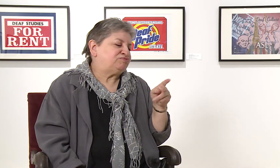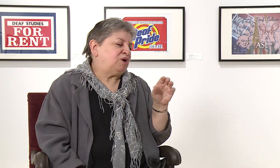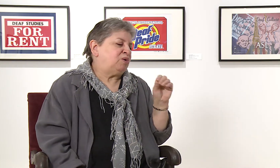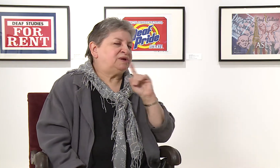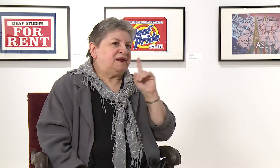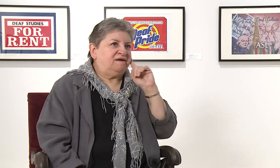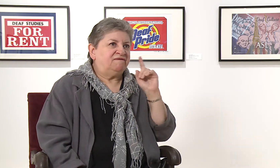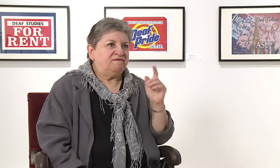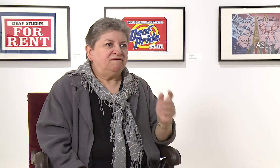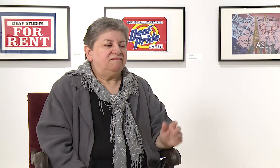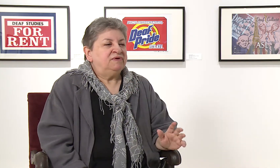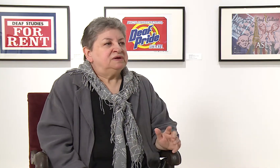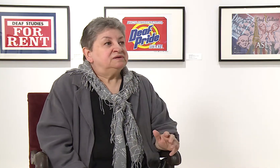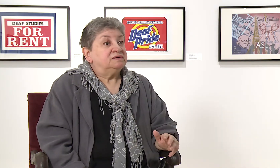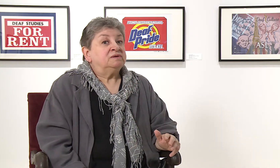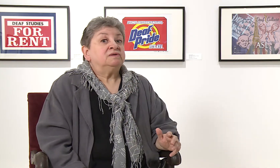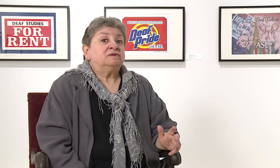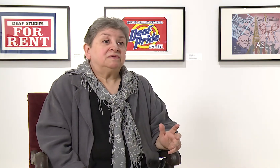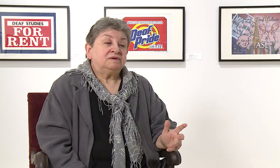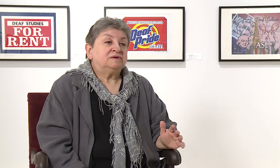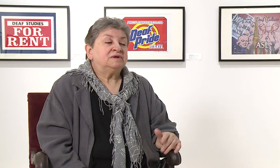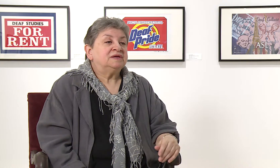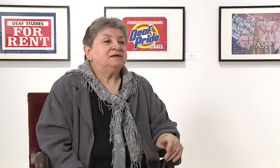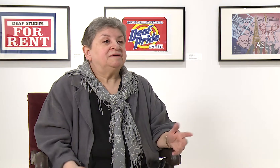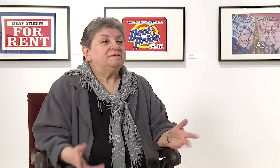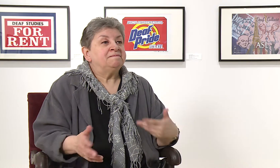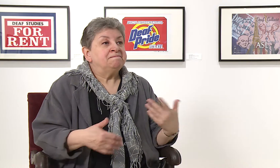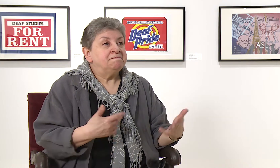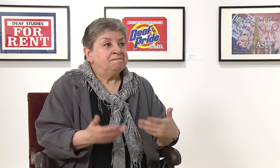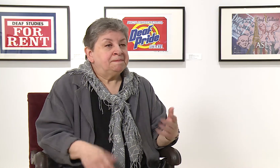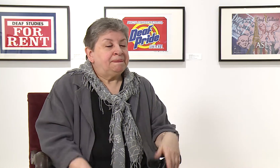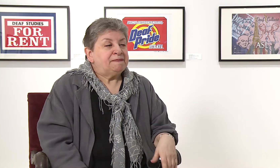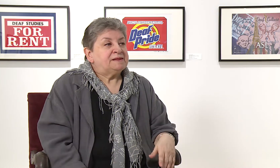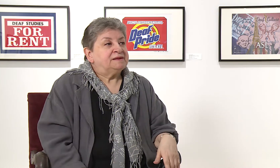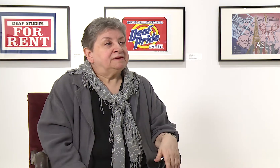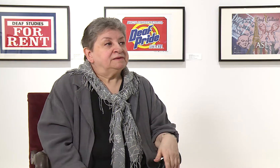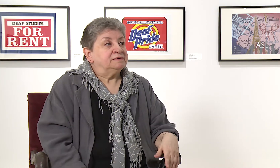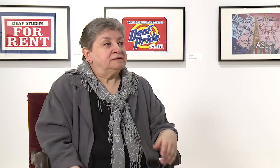They were very pro-Deaf, very proactive in that effort.